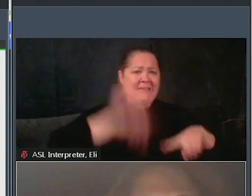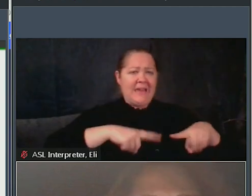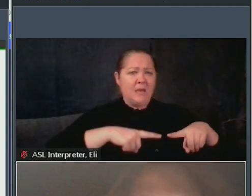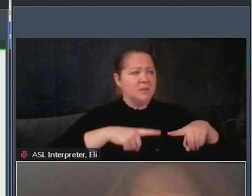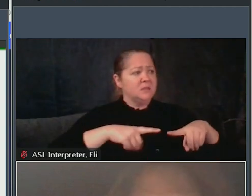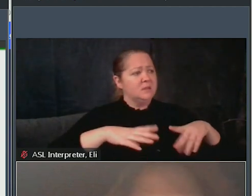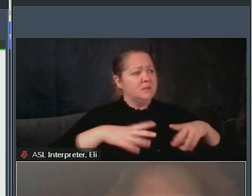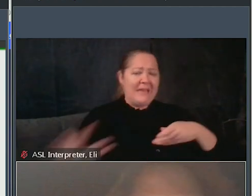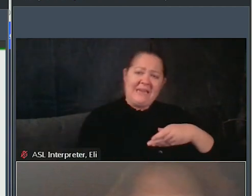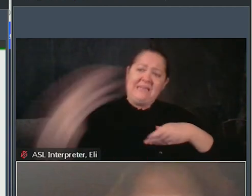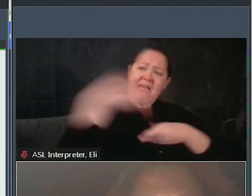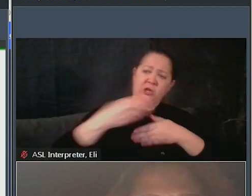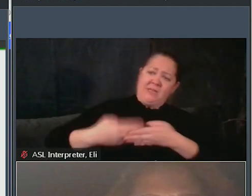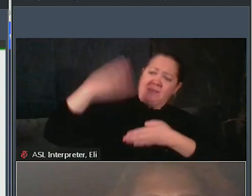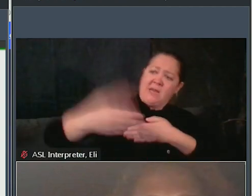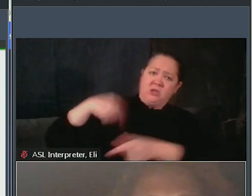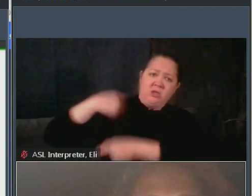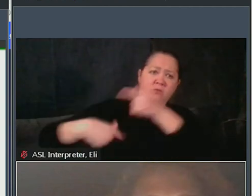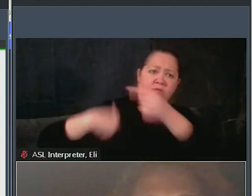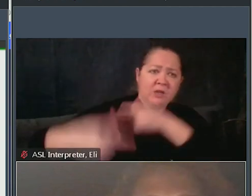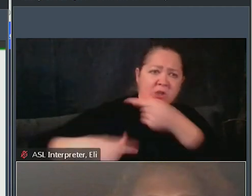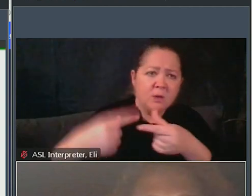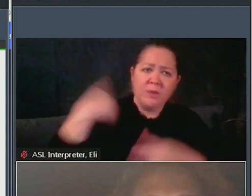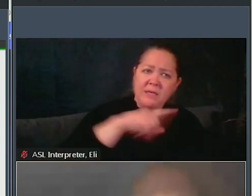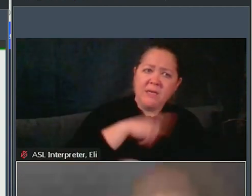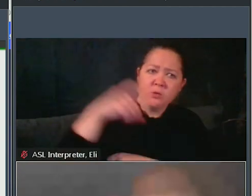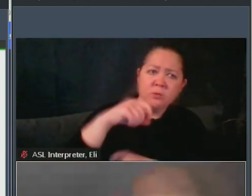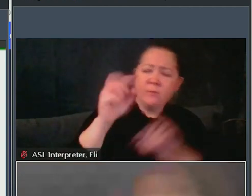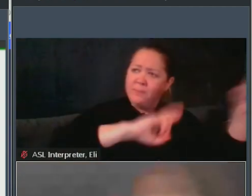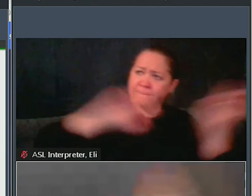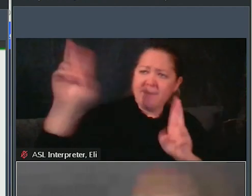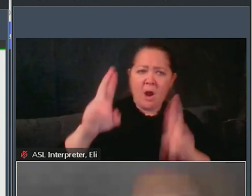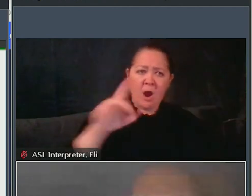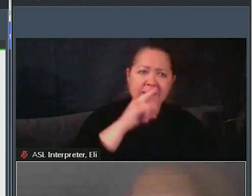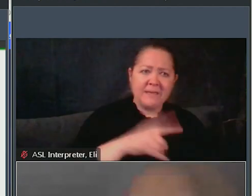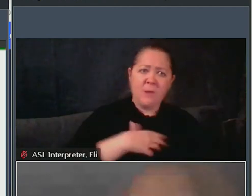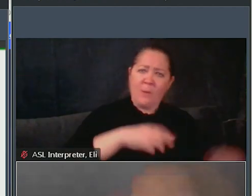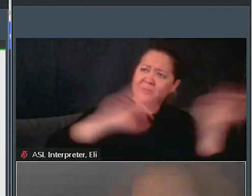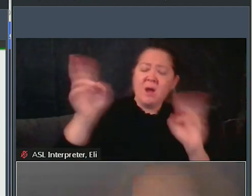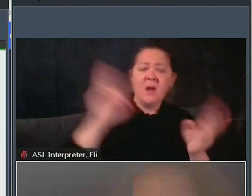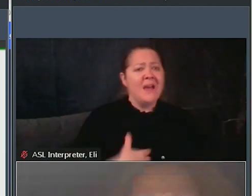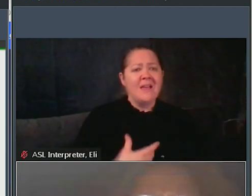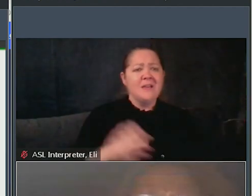we have to prepare our kids or a better not to prepare them to say shelter is the way because the shelter is not the way.